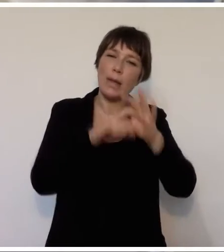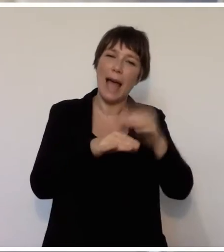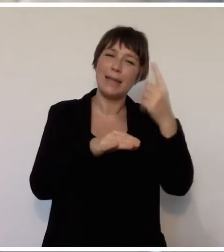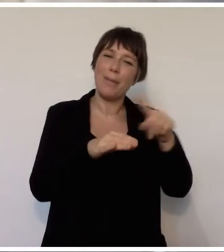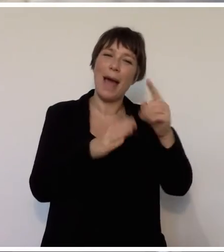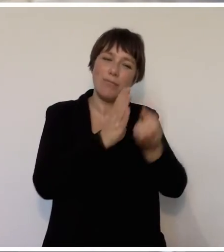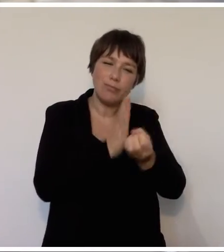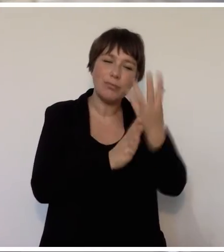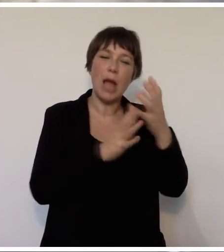no judgements